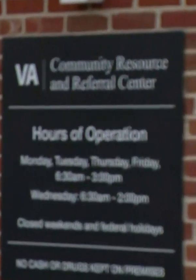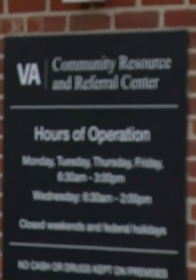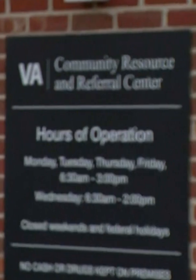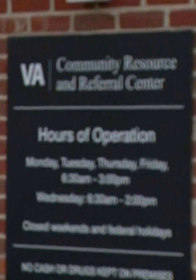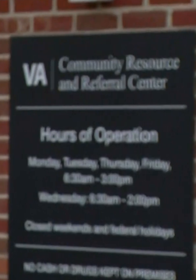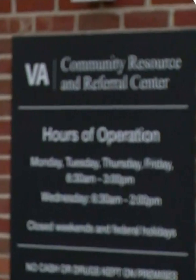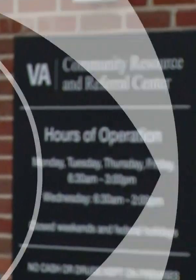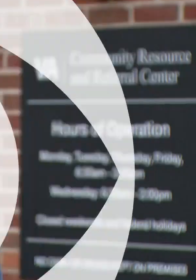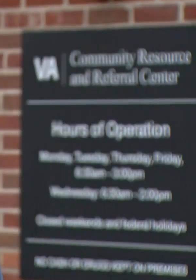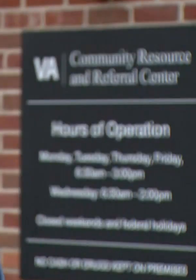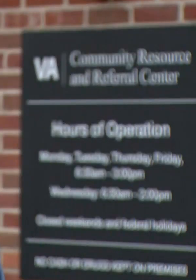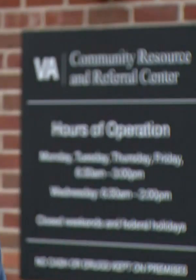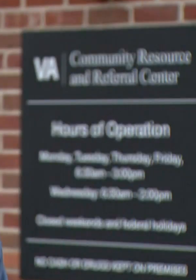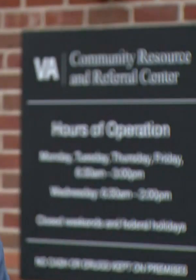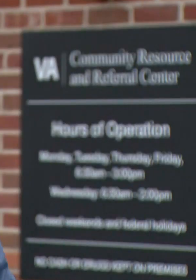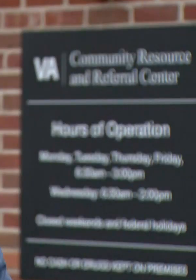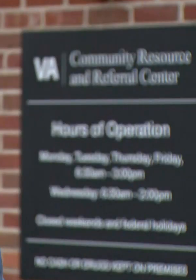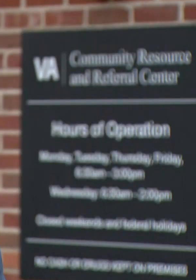A HOME FOR EVERY UNHOUSED